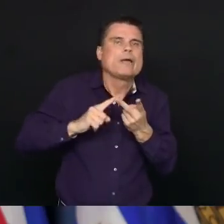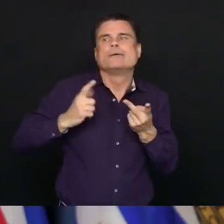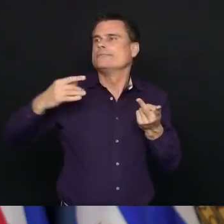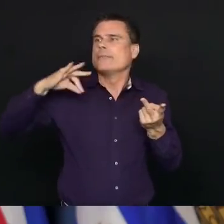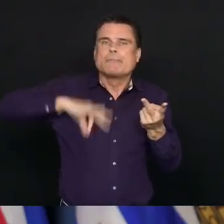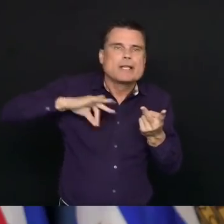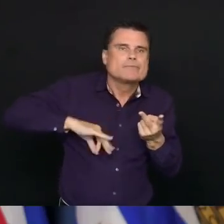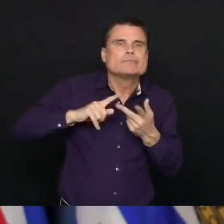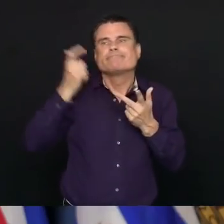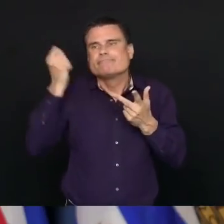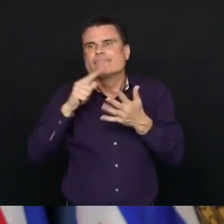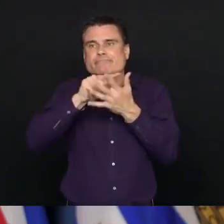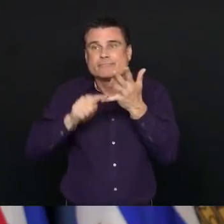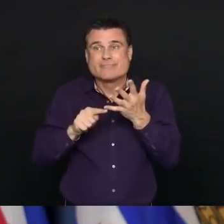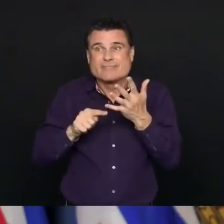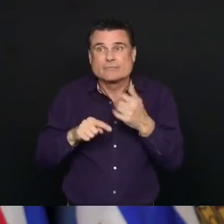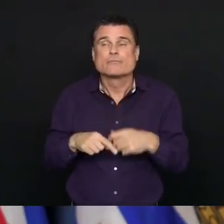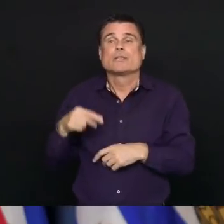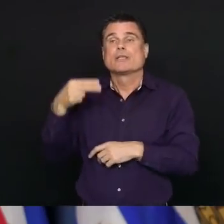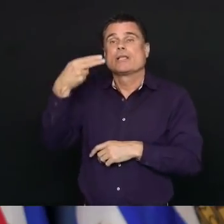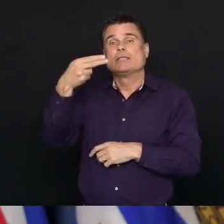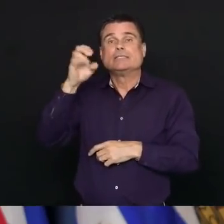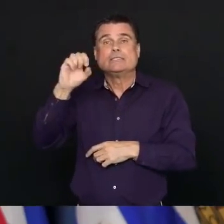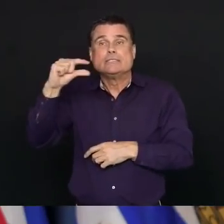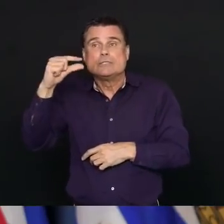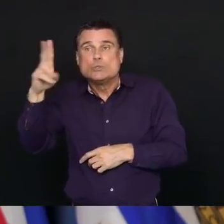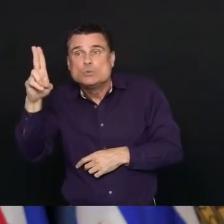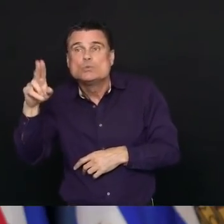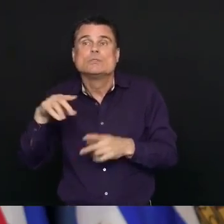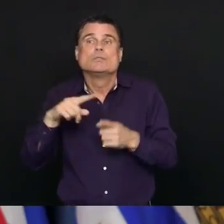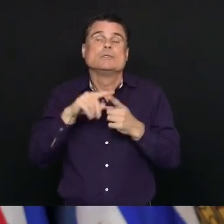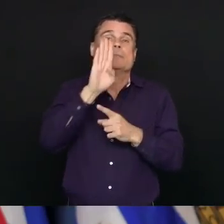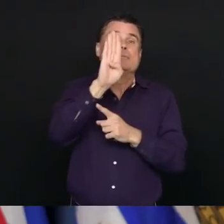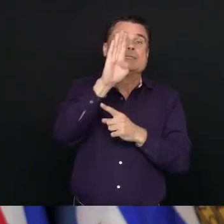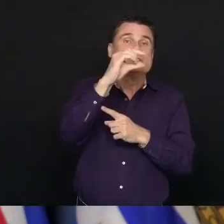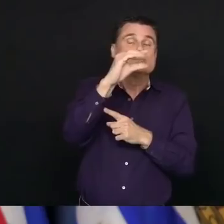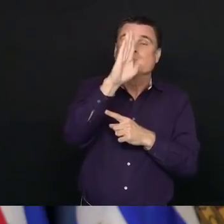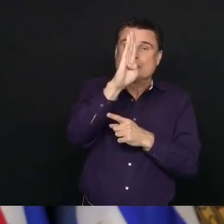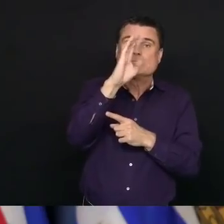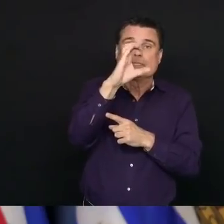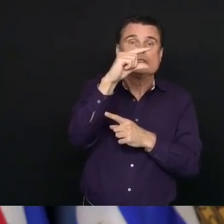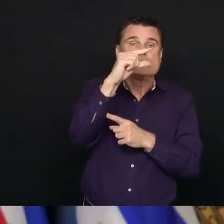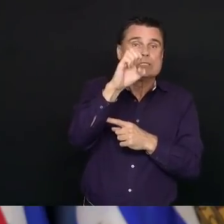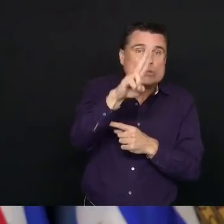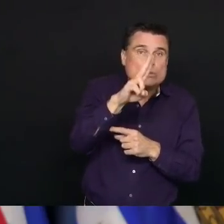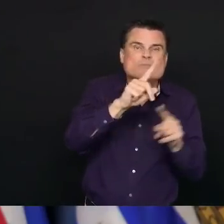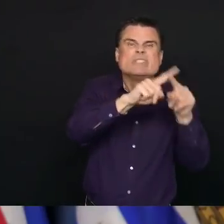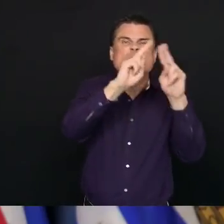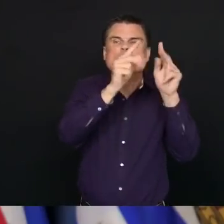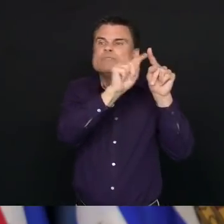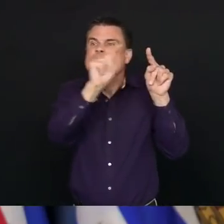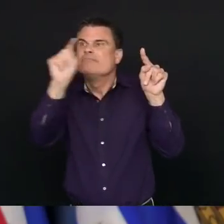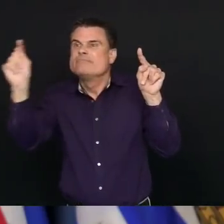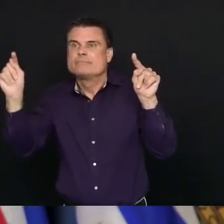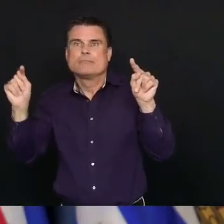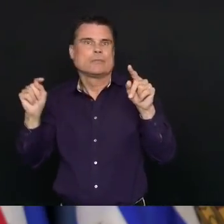I think the workers in question probably 50 to 60 collective agreements. So there's a lot of complexity. But what we have seen his real determination